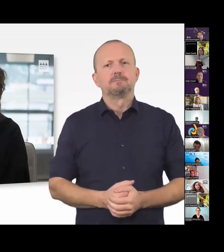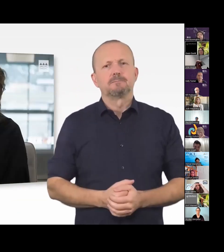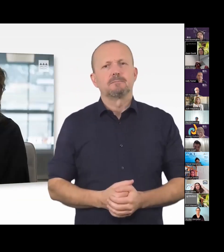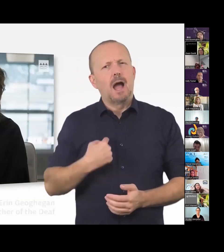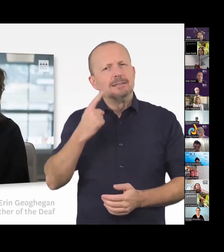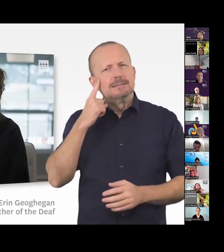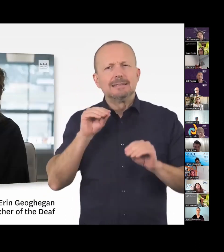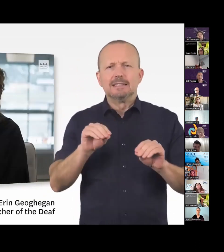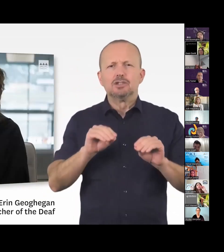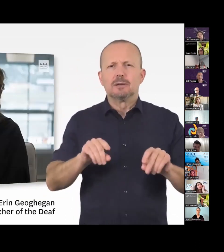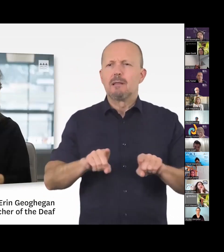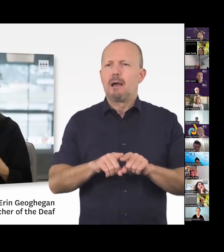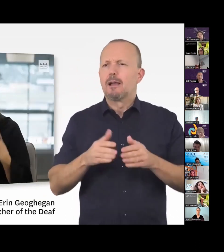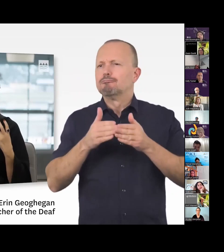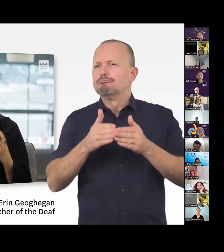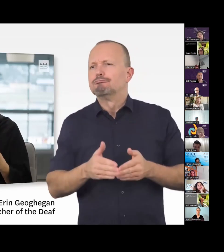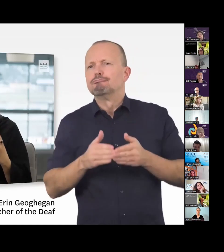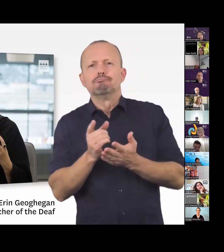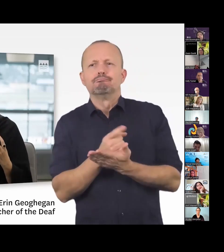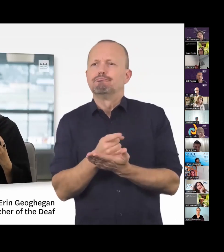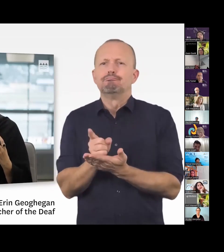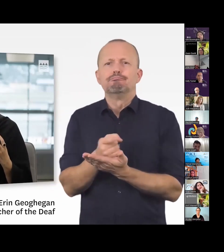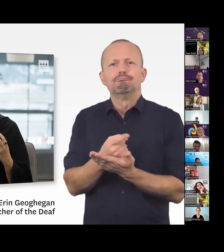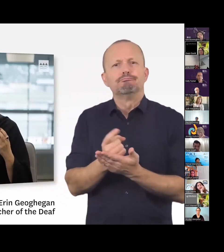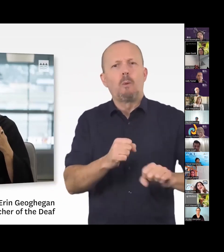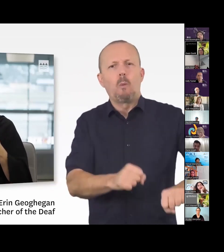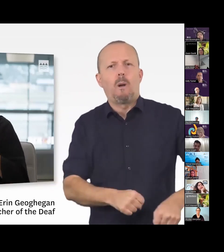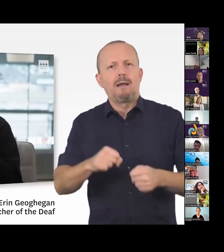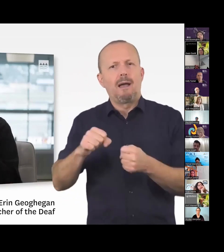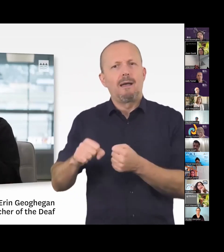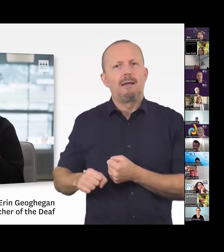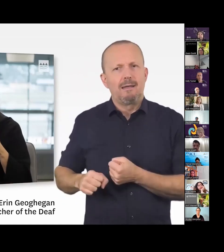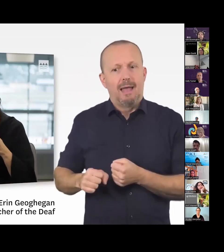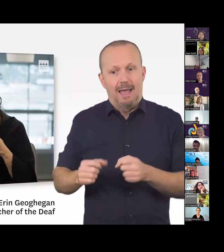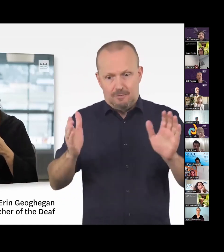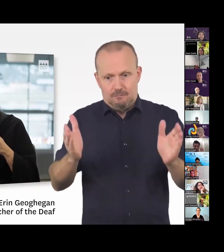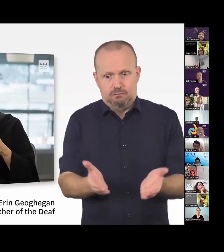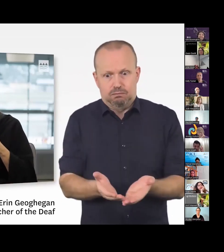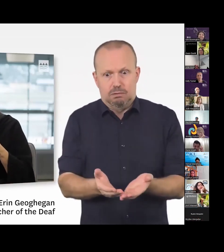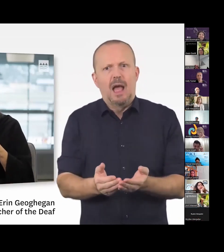I see teaching like way of fearing navigation, where we are navigating on a waka.